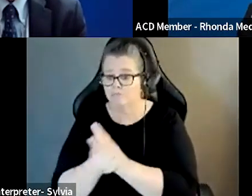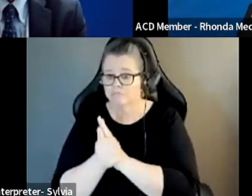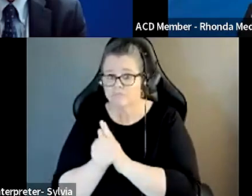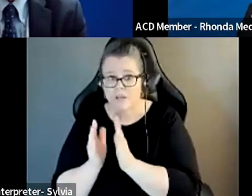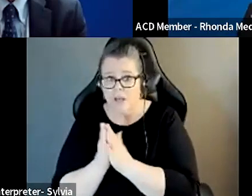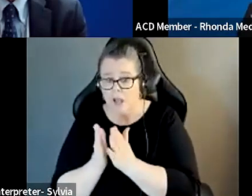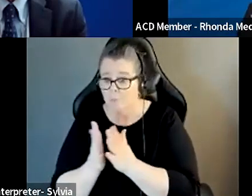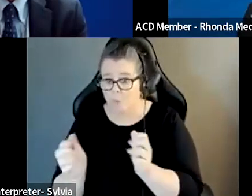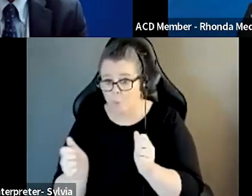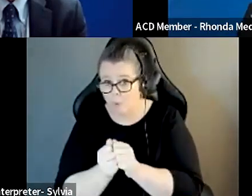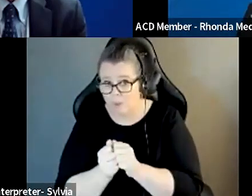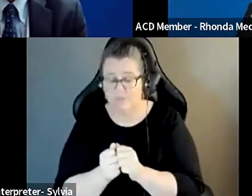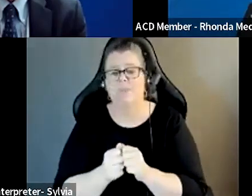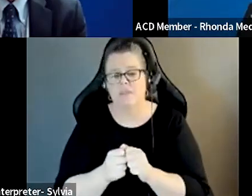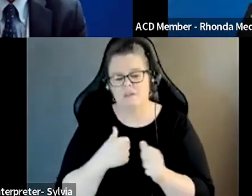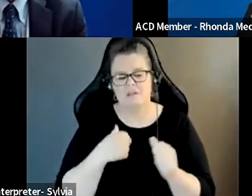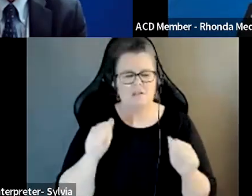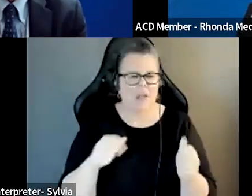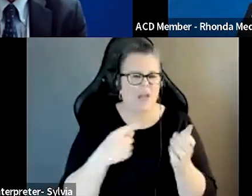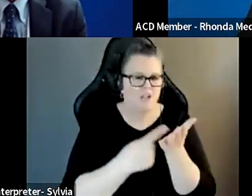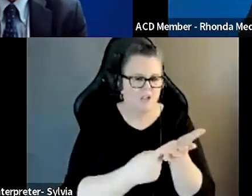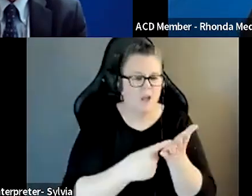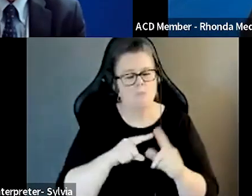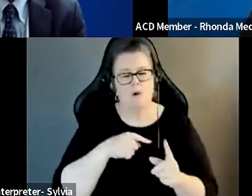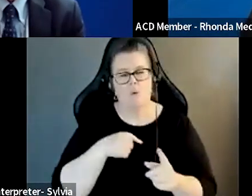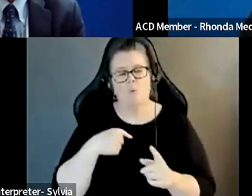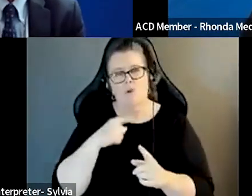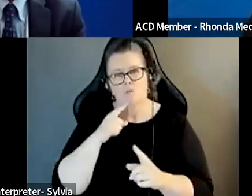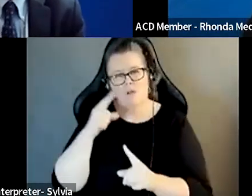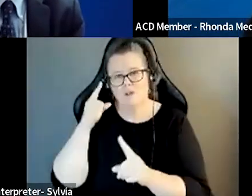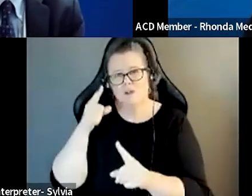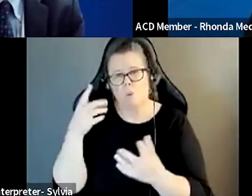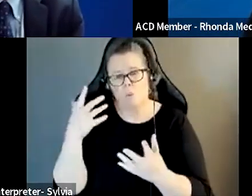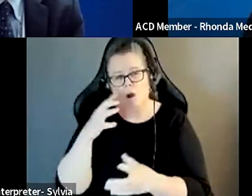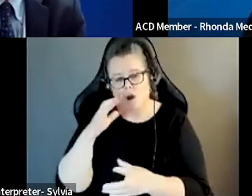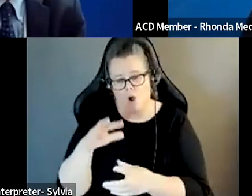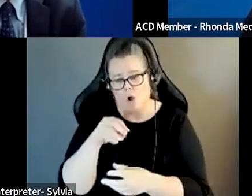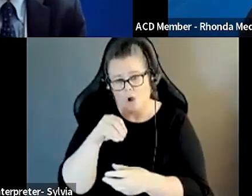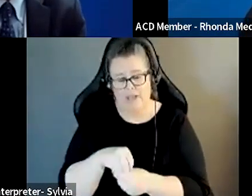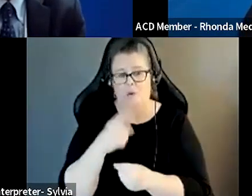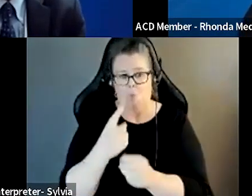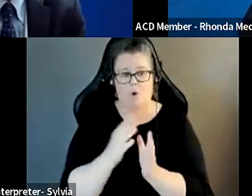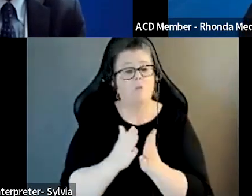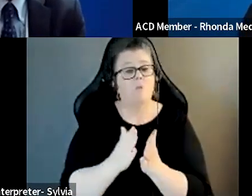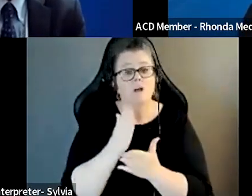But we're trying to put it all within one document. You know, some people have something called a "policies and procedures manual".